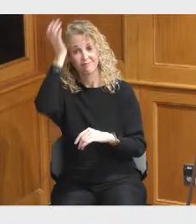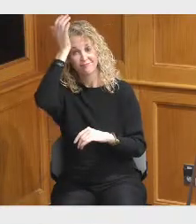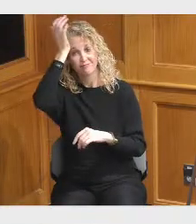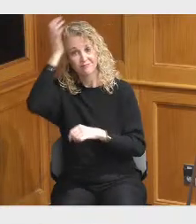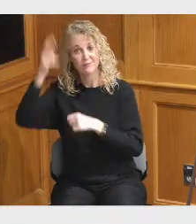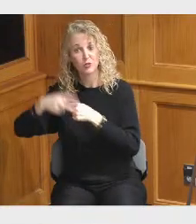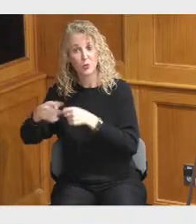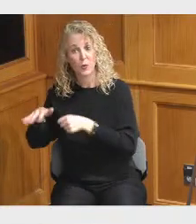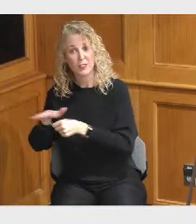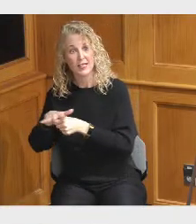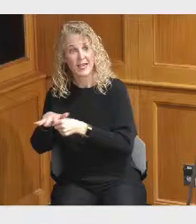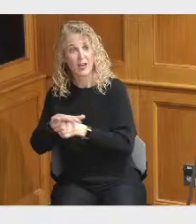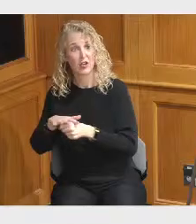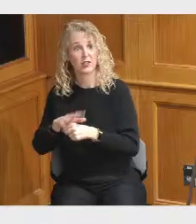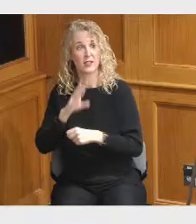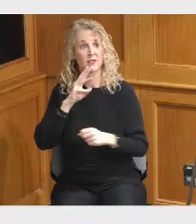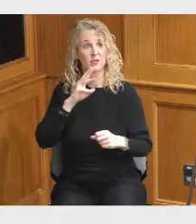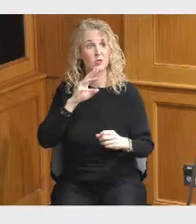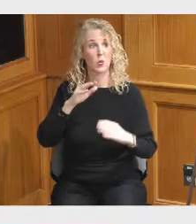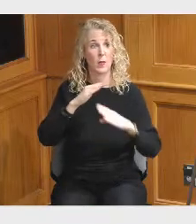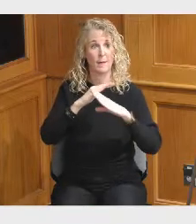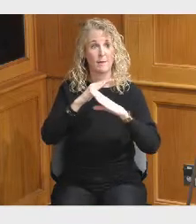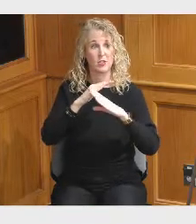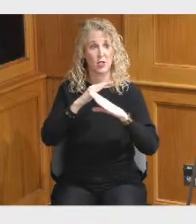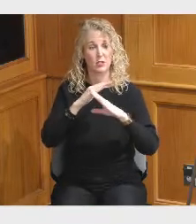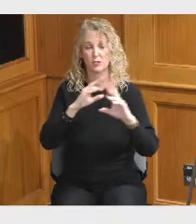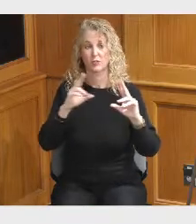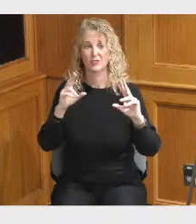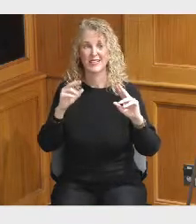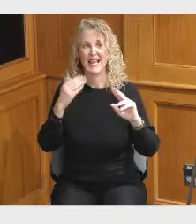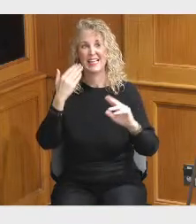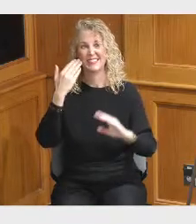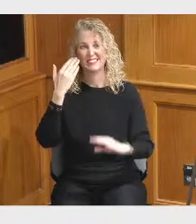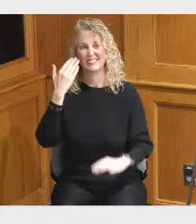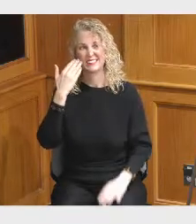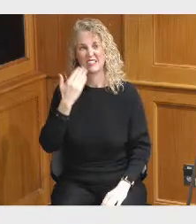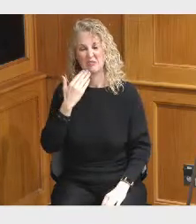there the storm shelter on the right sorry for the bad picture on the storm shelter they had it